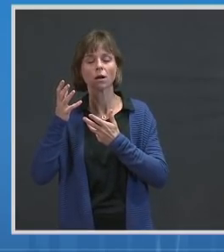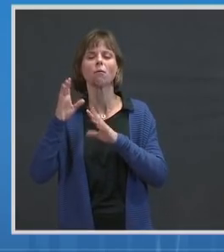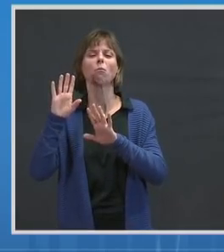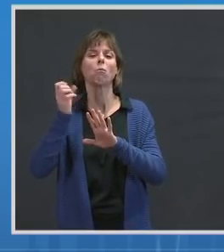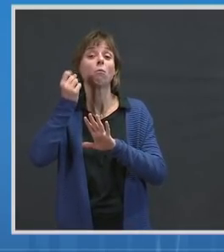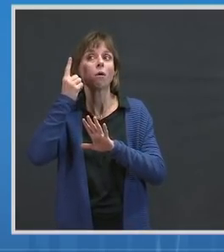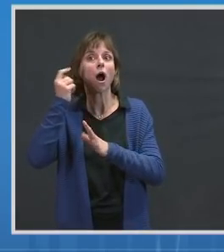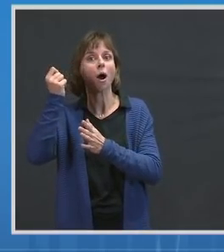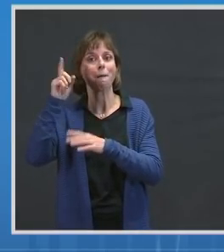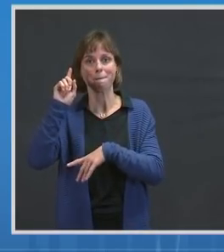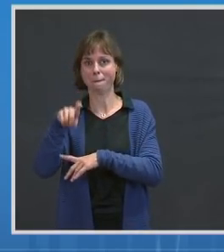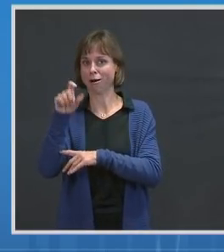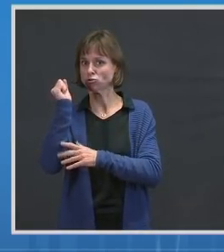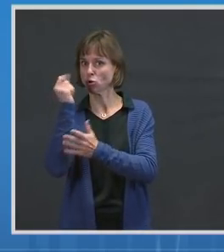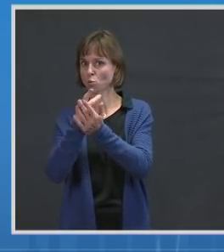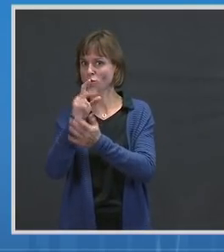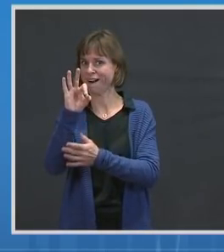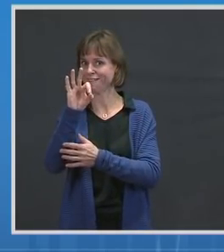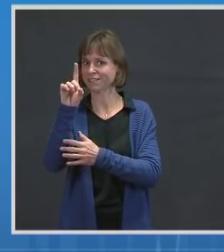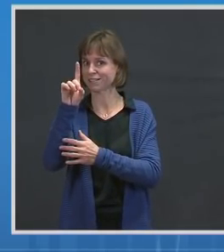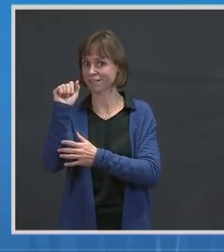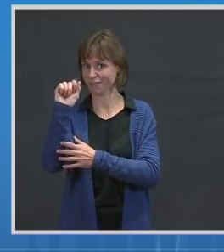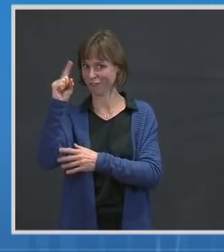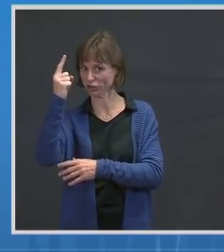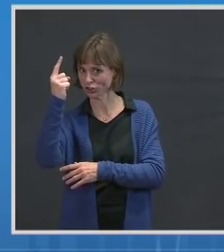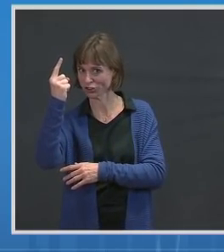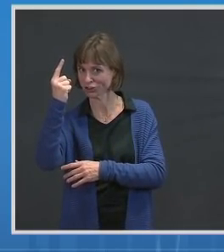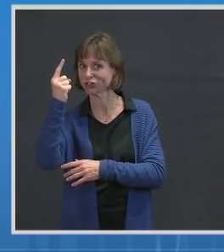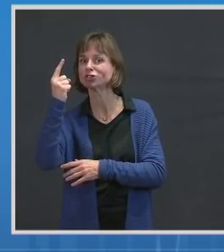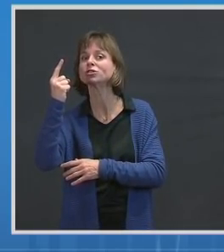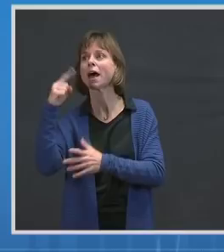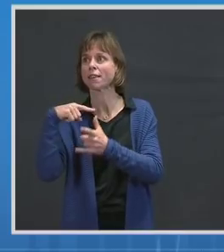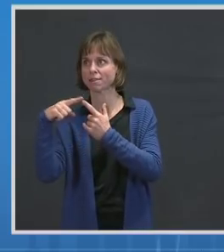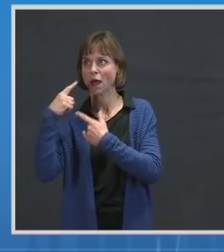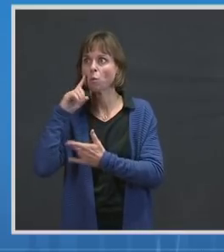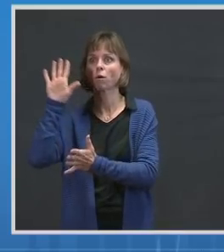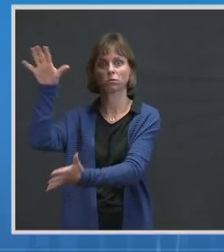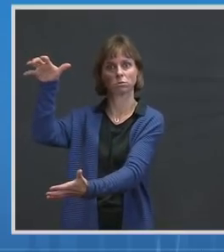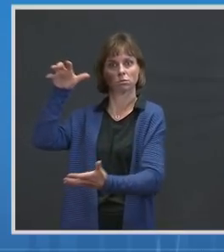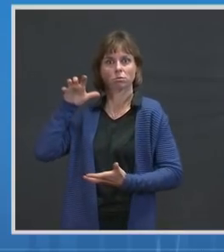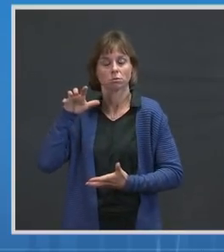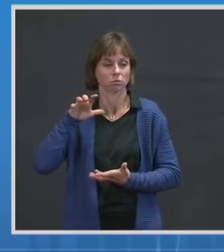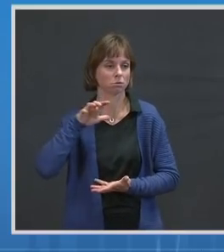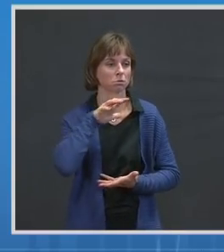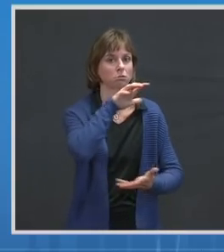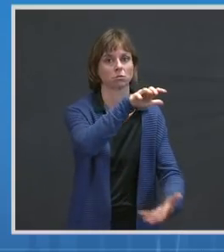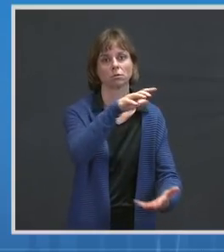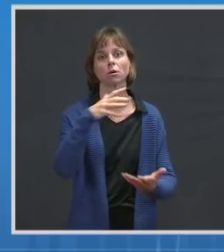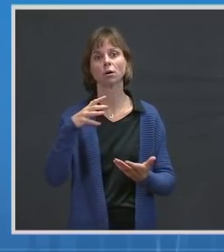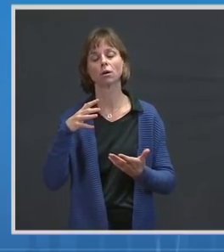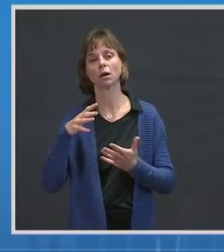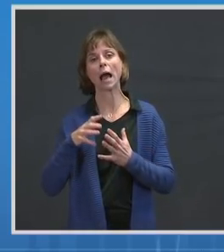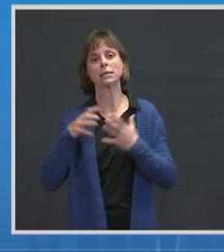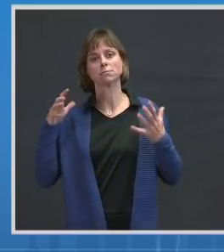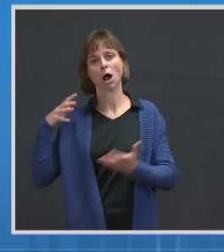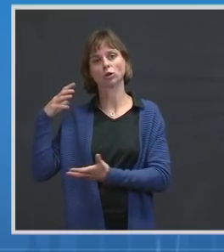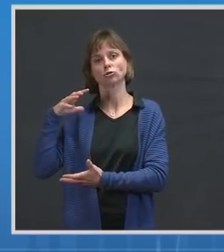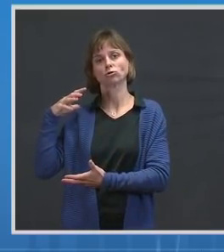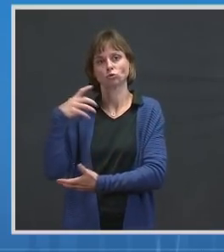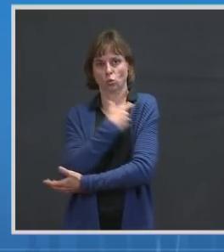to bring forward as much -- many of those doses as possible into the earlier months. So I want to be clear that Johnson & Johnson